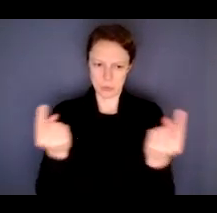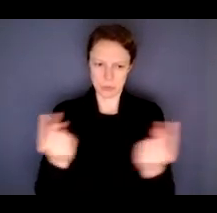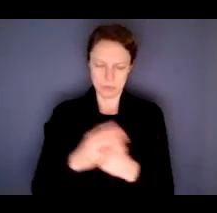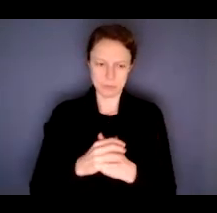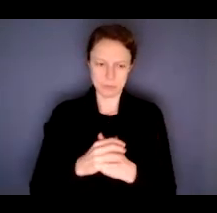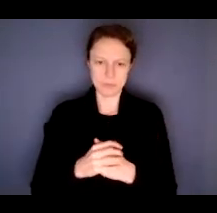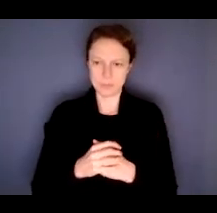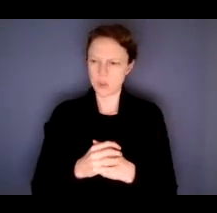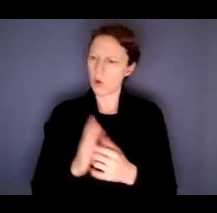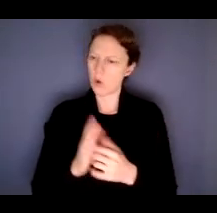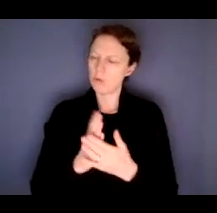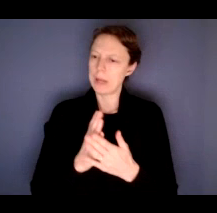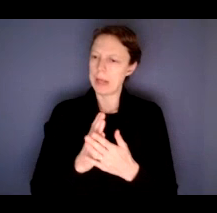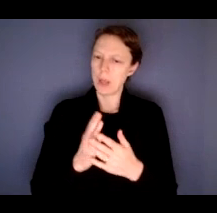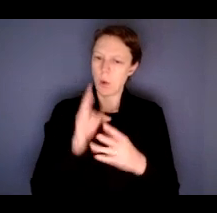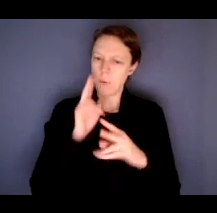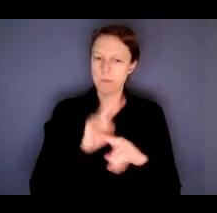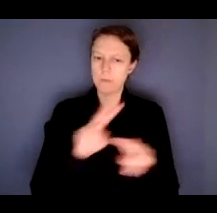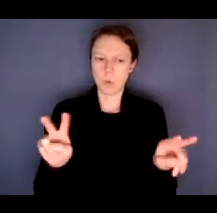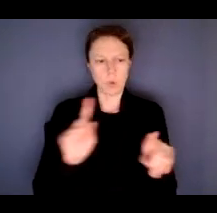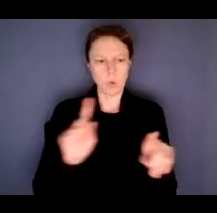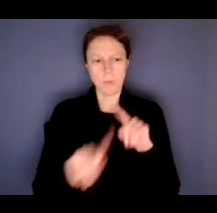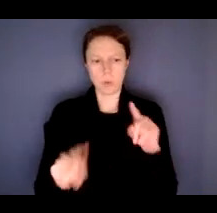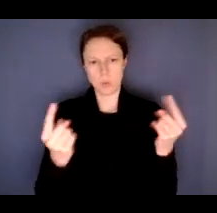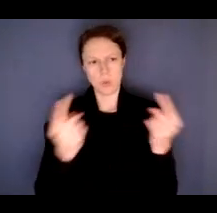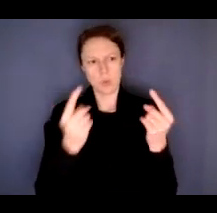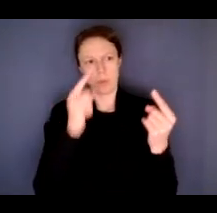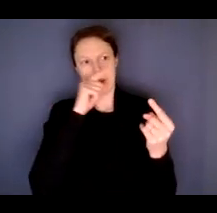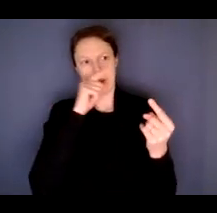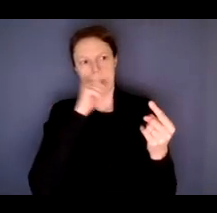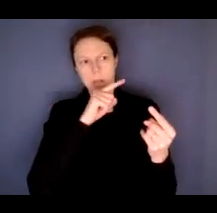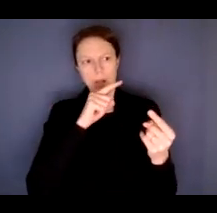with in the event that they find themselves in the child protection system. KATHERINE: